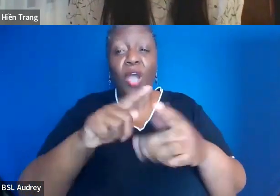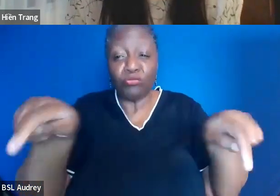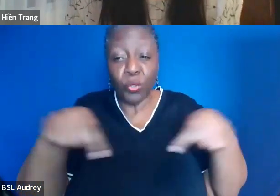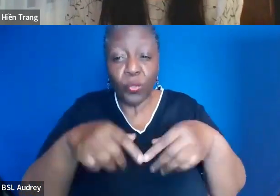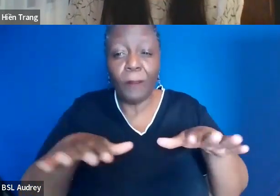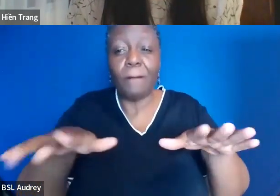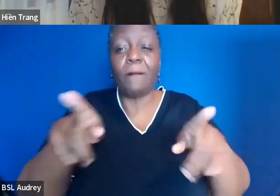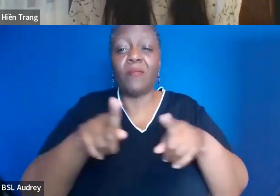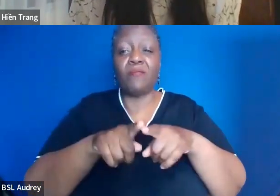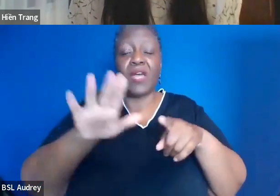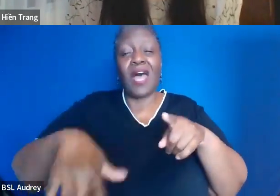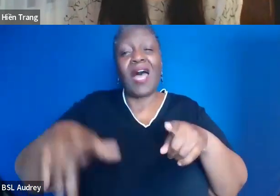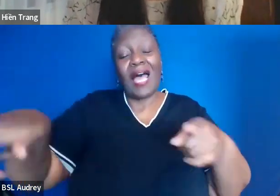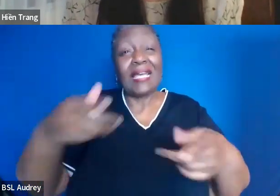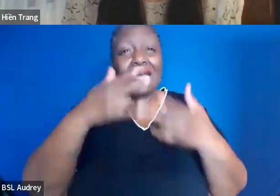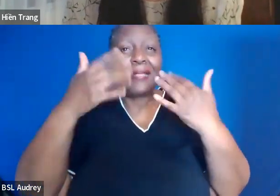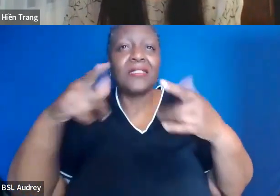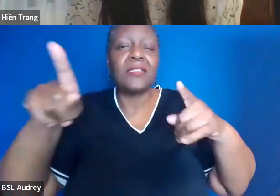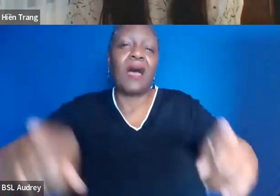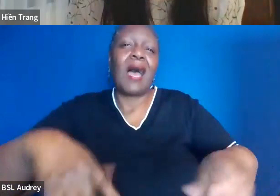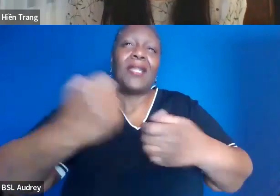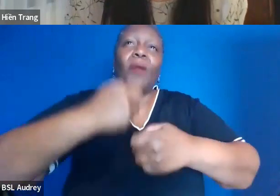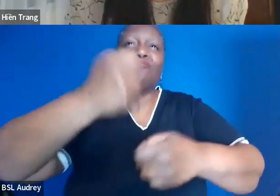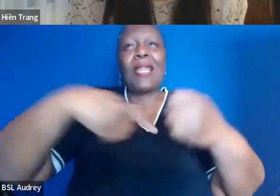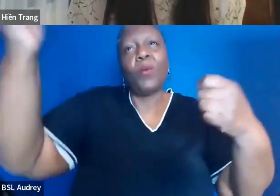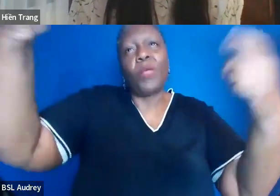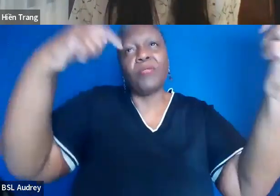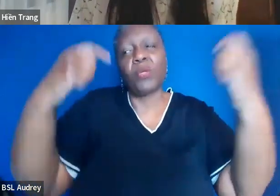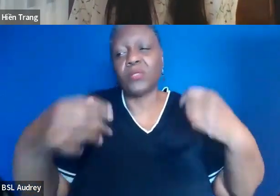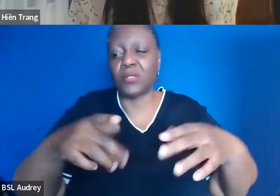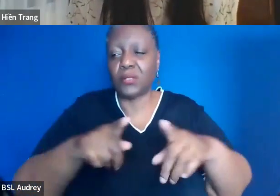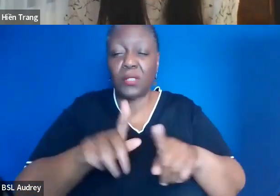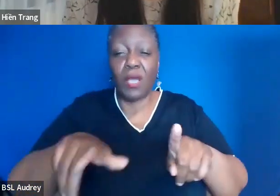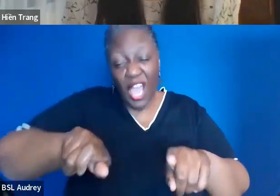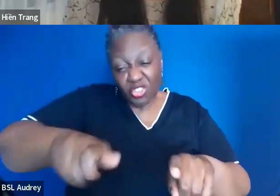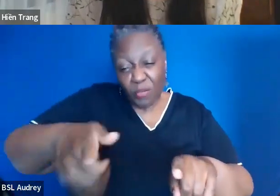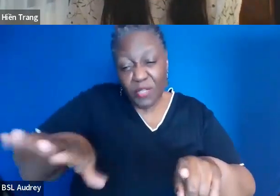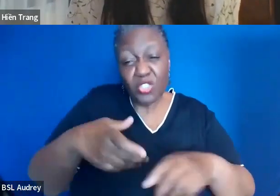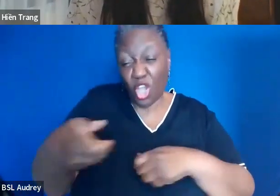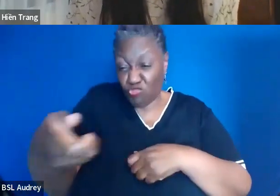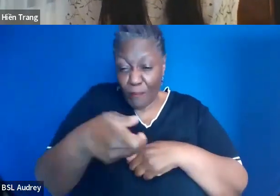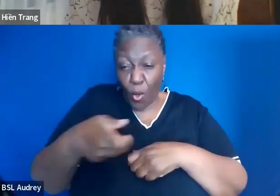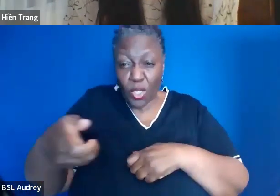a calico cat, a polka-dot umbrella, a doorknob, a remote control, the handle bar of my motorcycle,